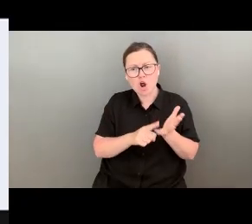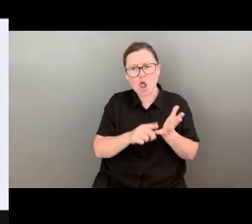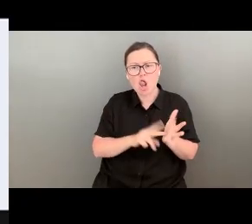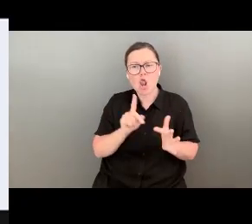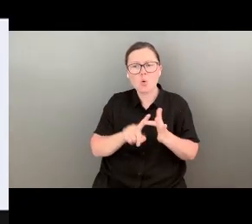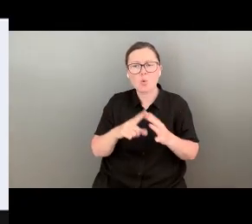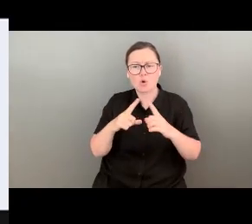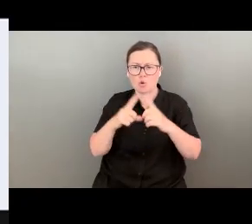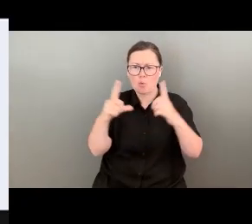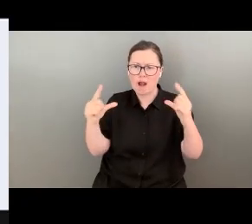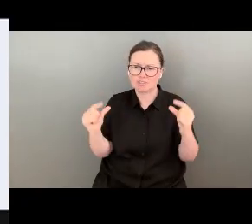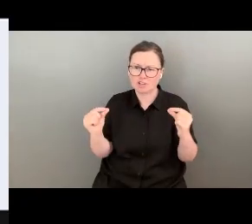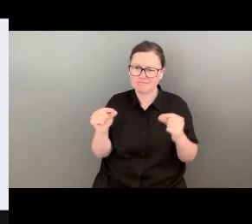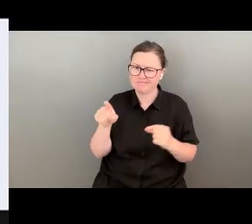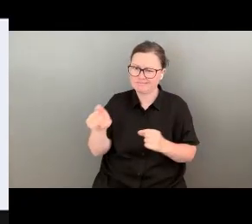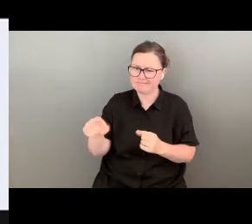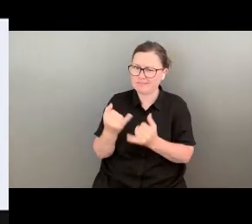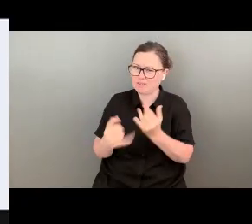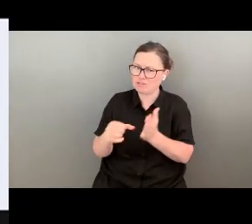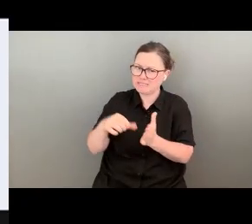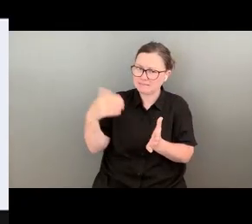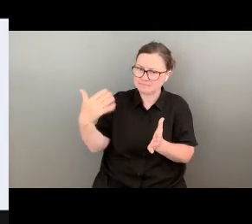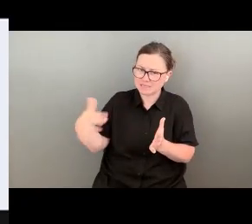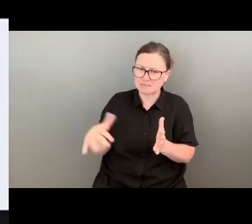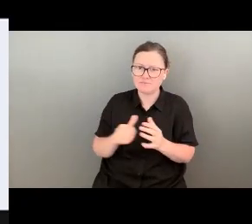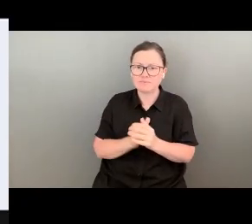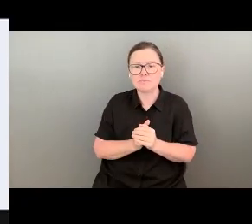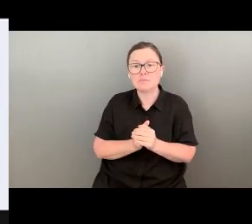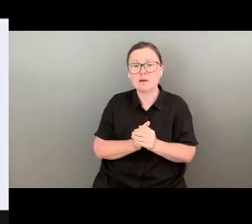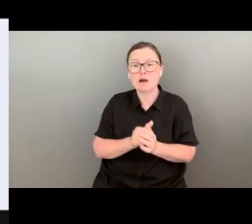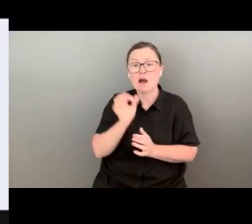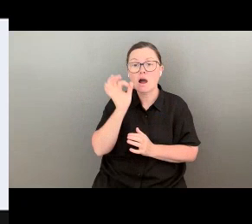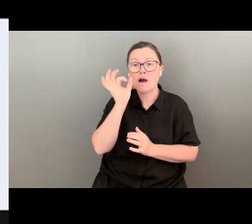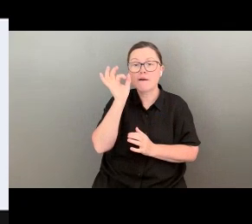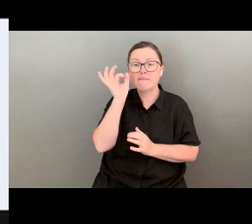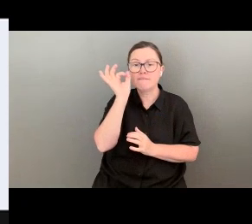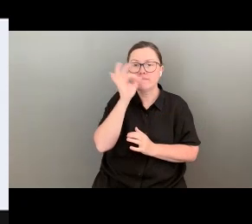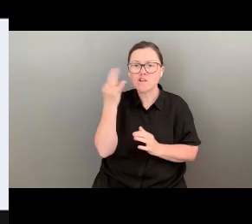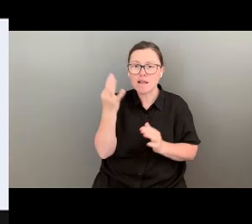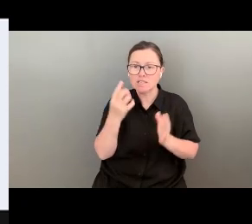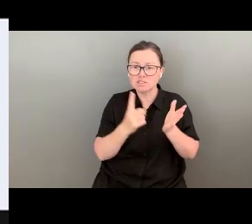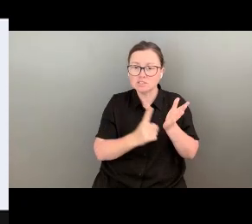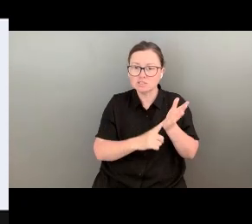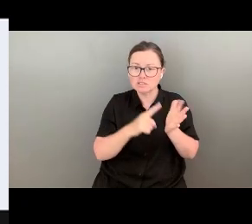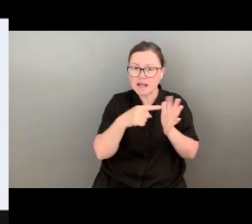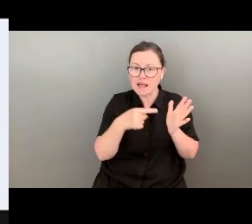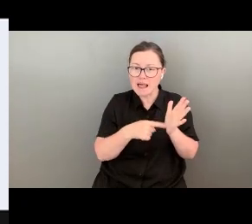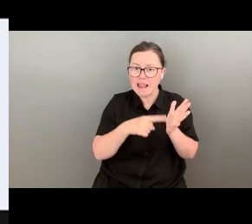the French lettuce almond croissants are possible. But Melbourne, after 11 years of living in Melbourne,